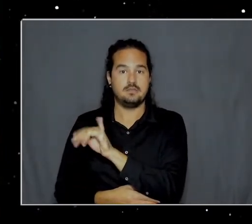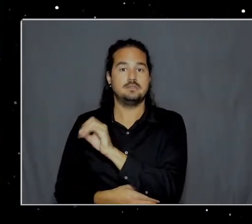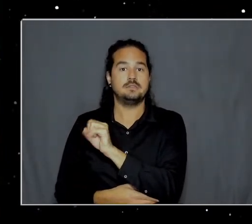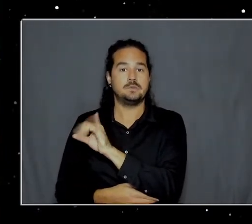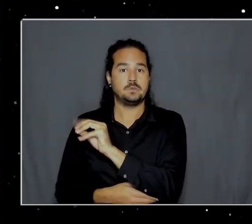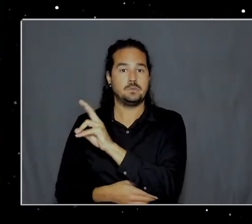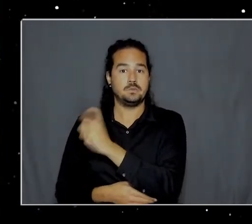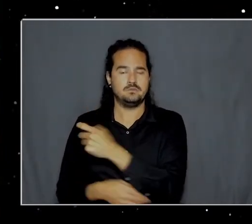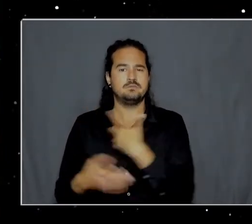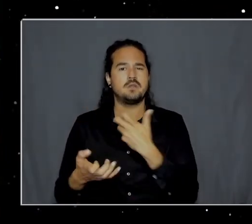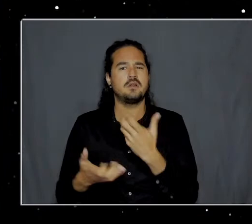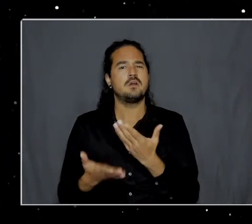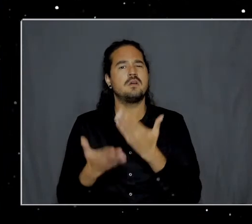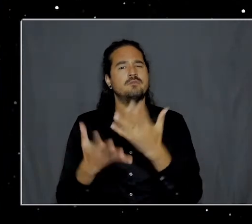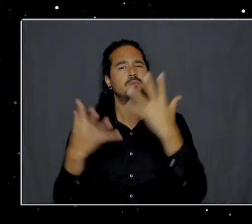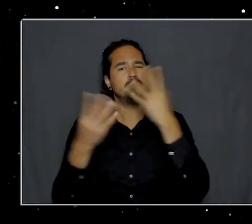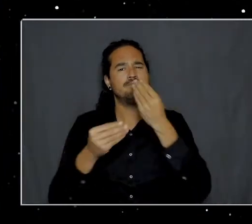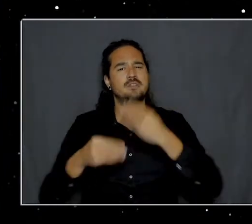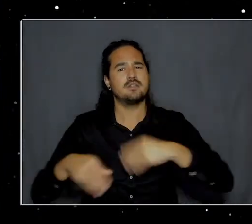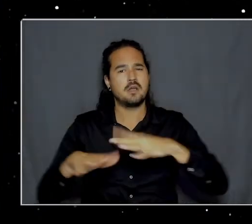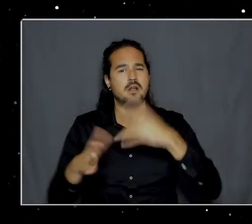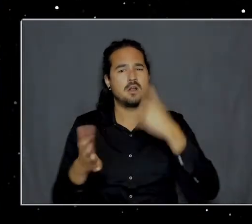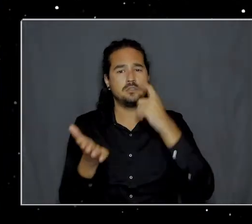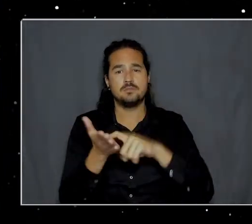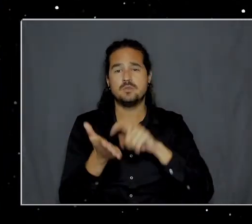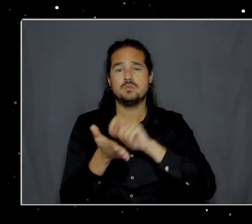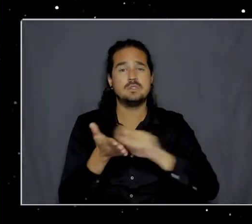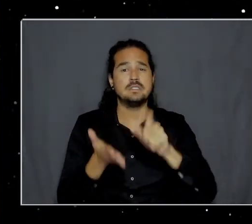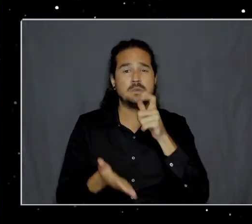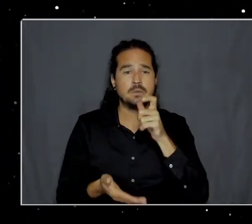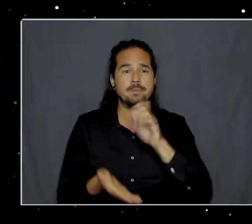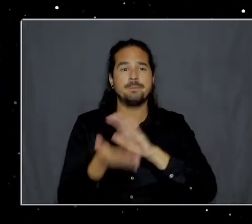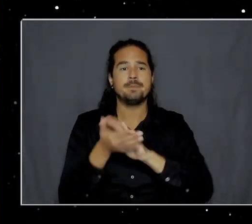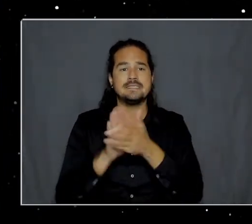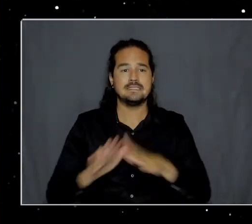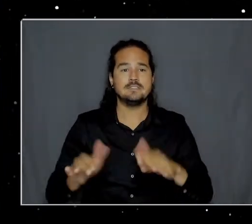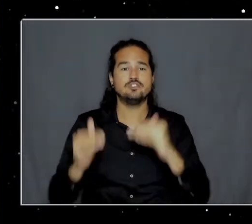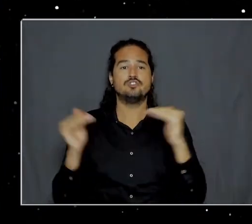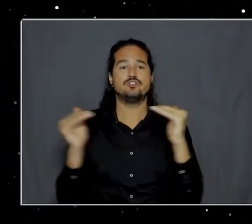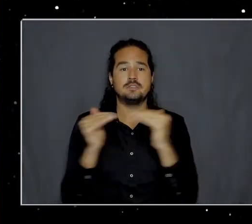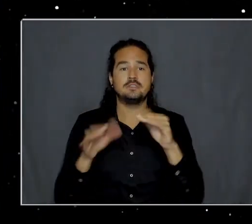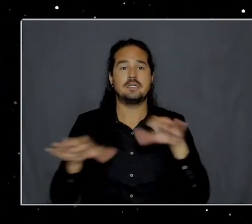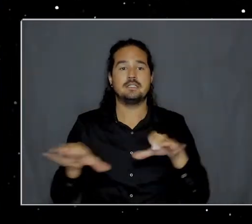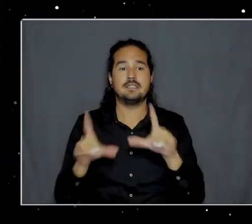AT THE PEACE AND JUSTICE ACTION LEAGUE OF SPOKANE.